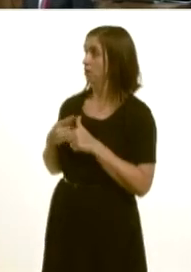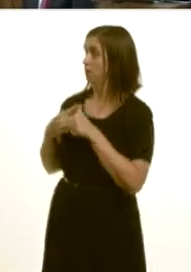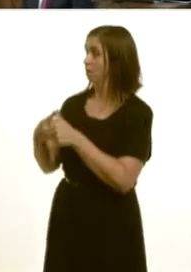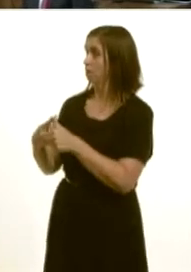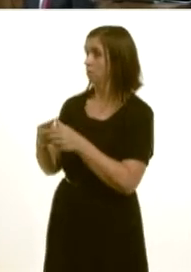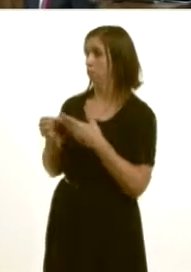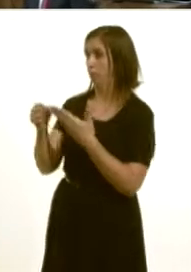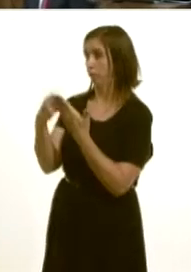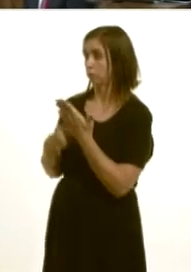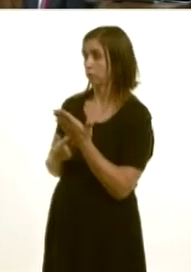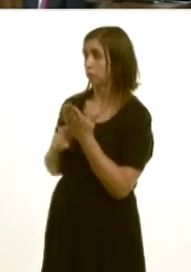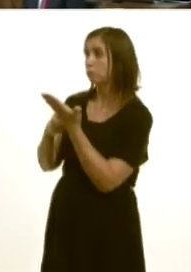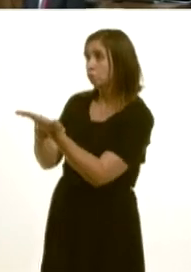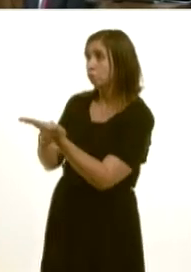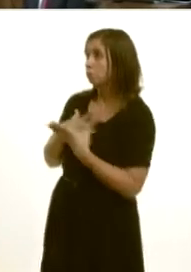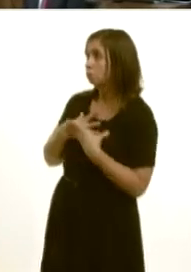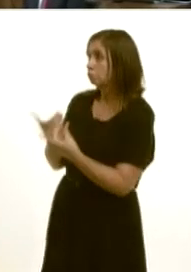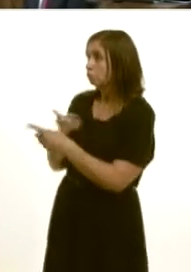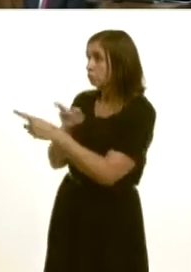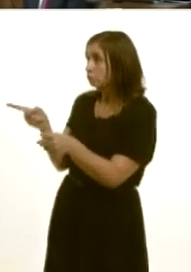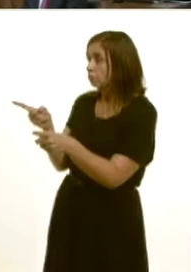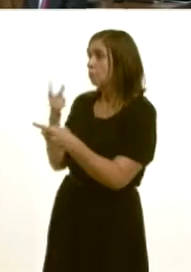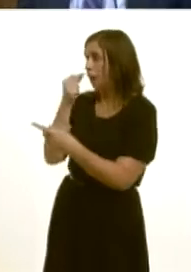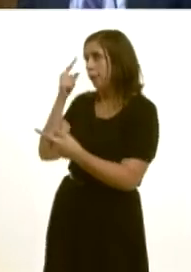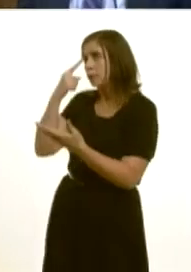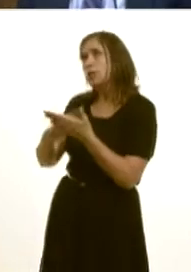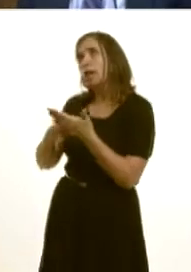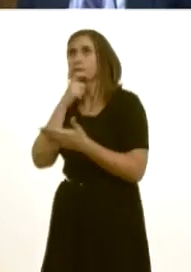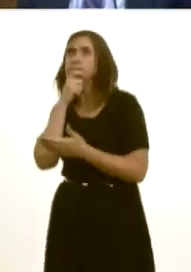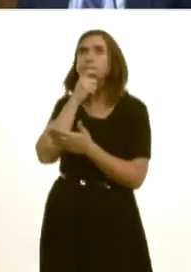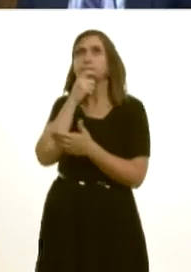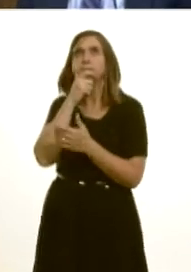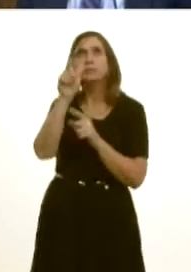information needed for them to decide for themselves what post-16 options best suit